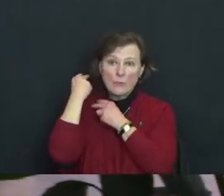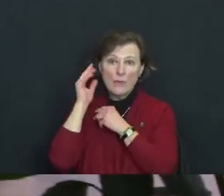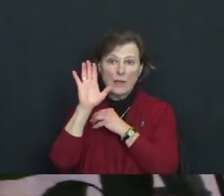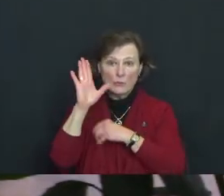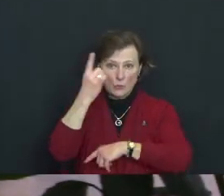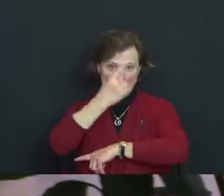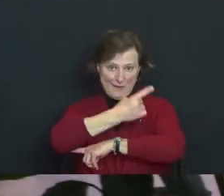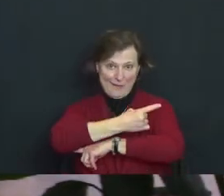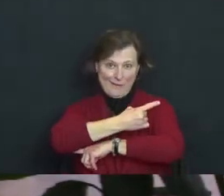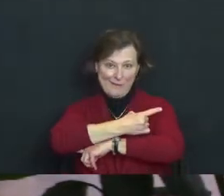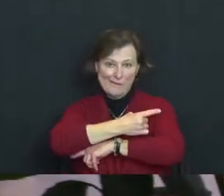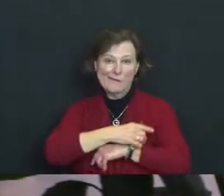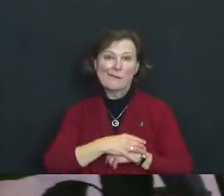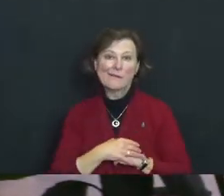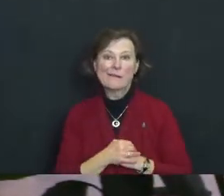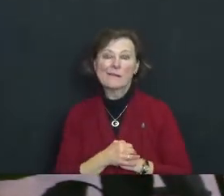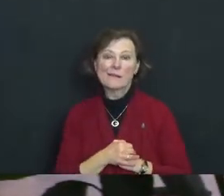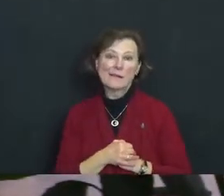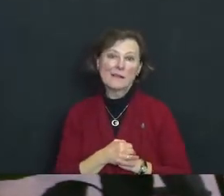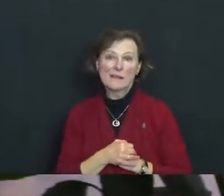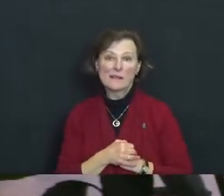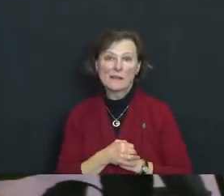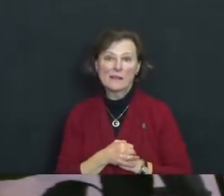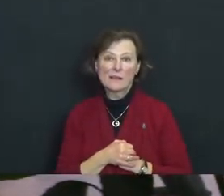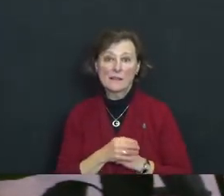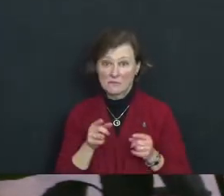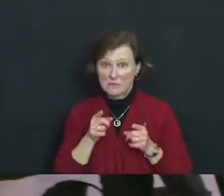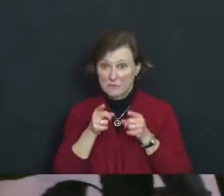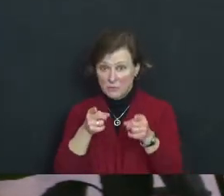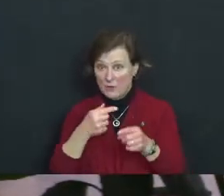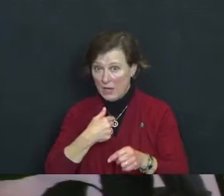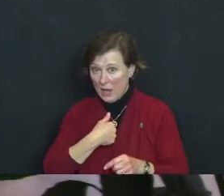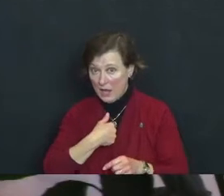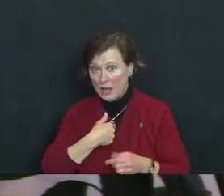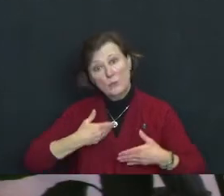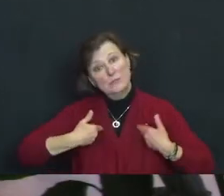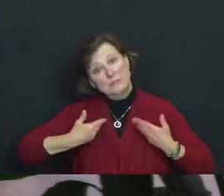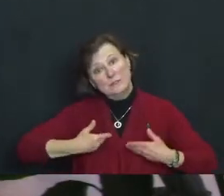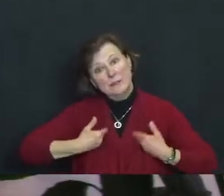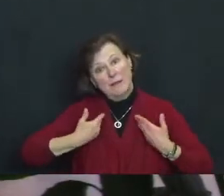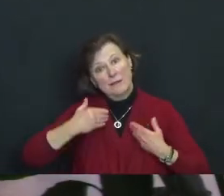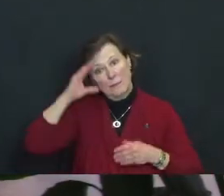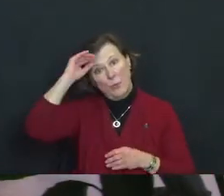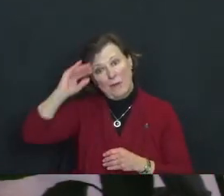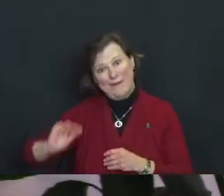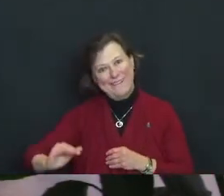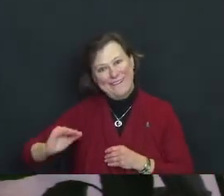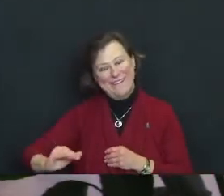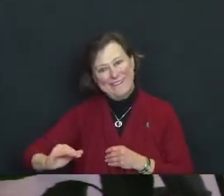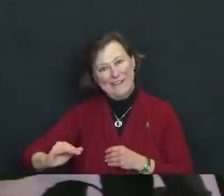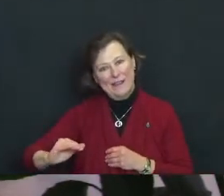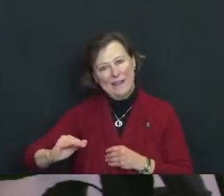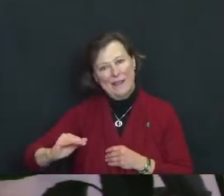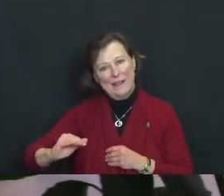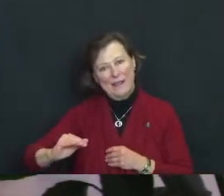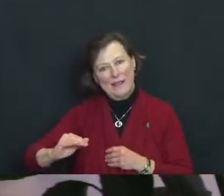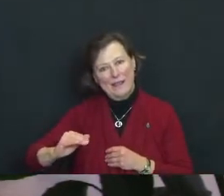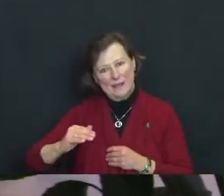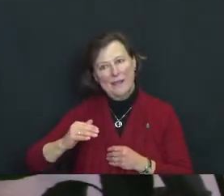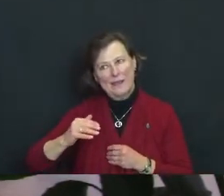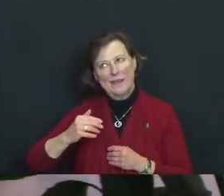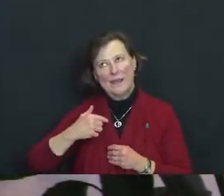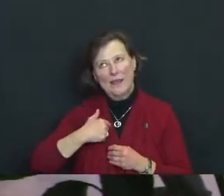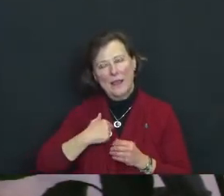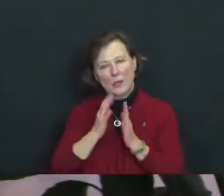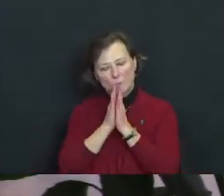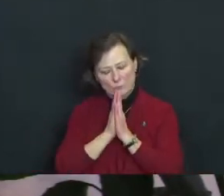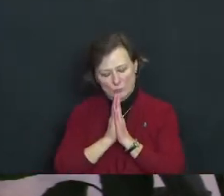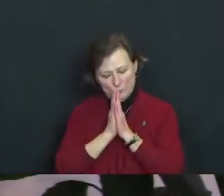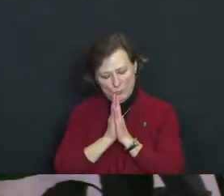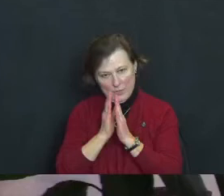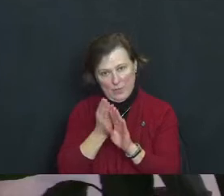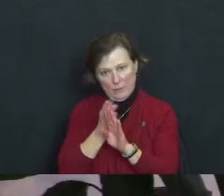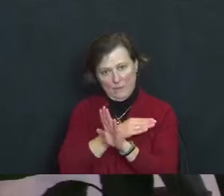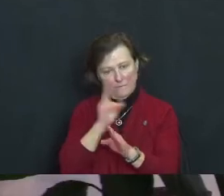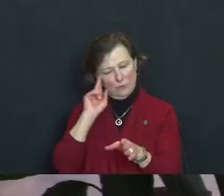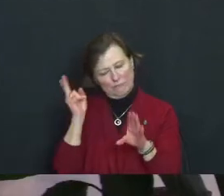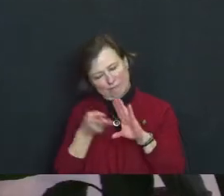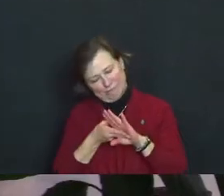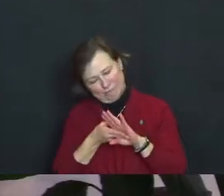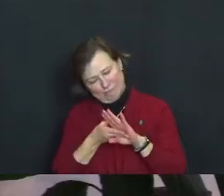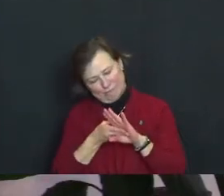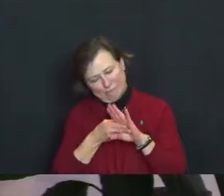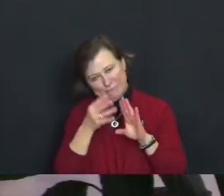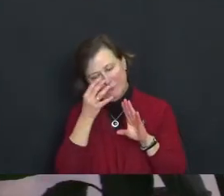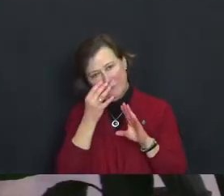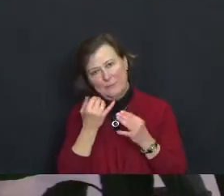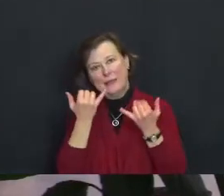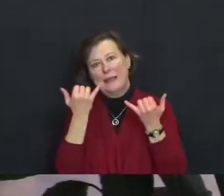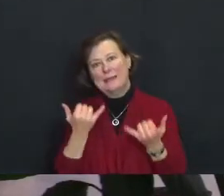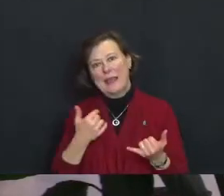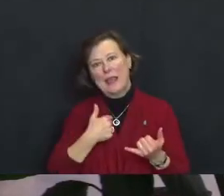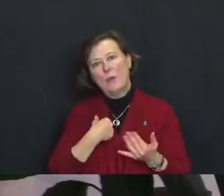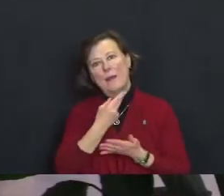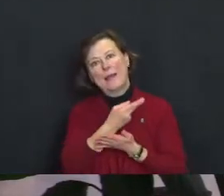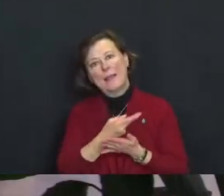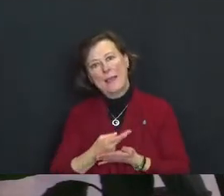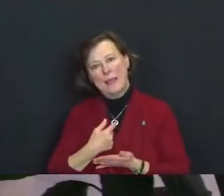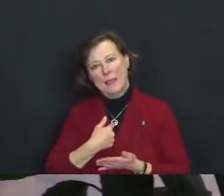When I was a young boy I was taught to pray before bed: “now I lay me down to sleep,